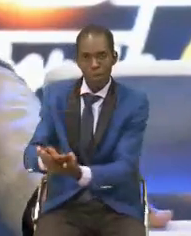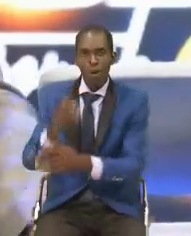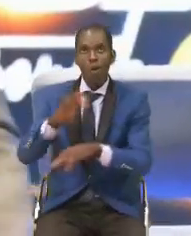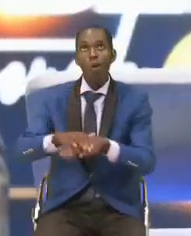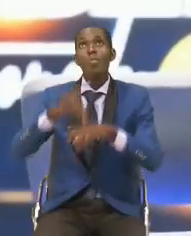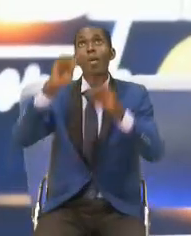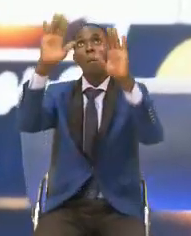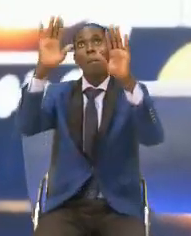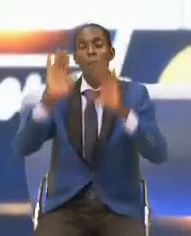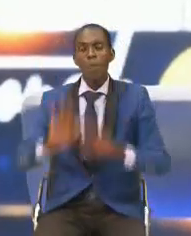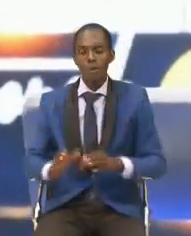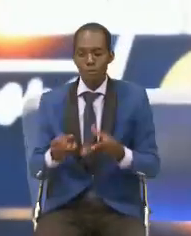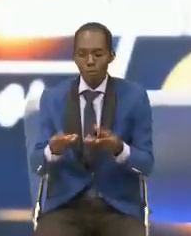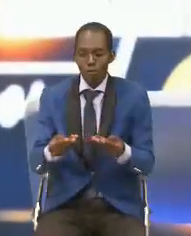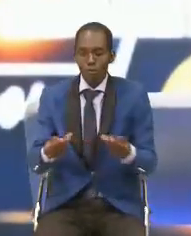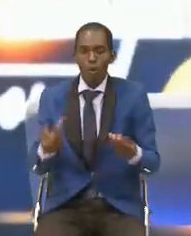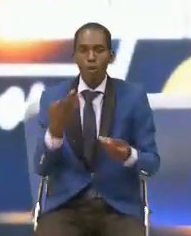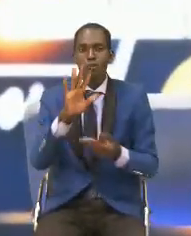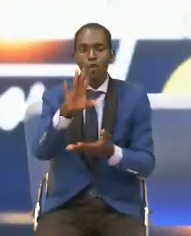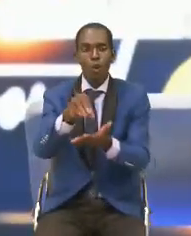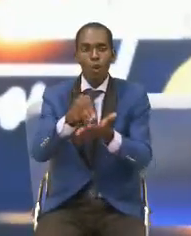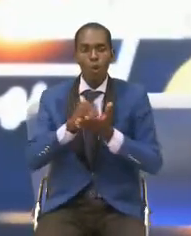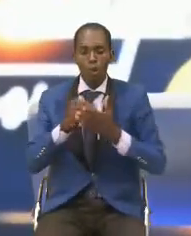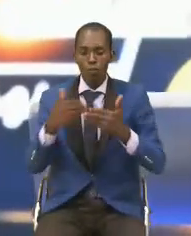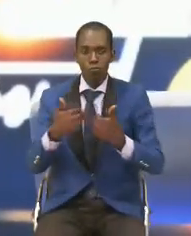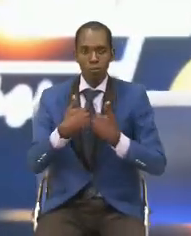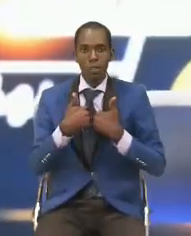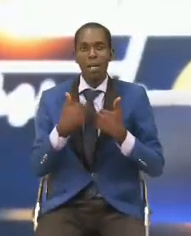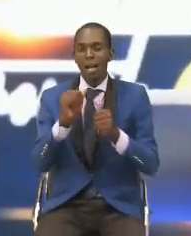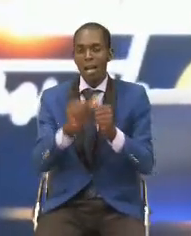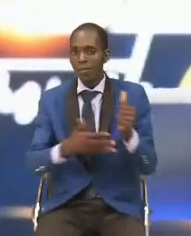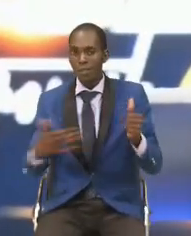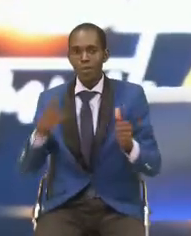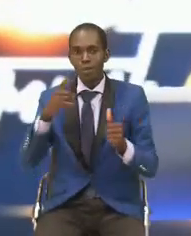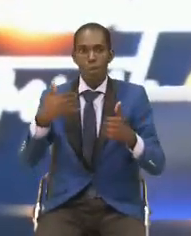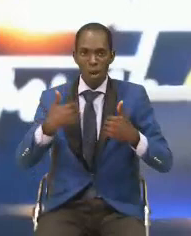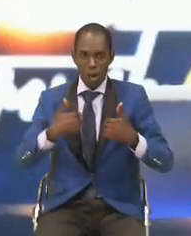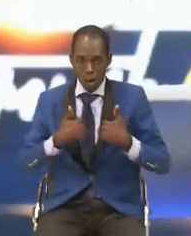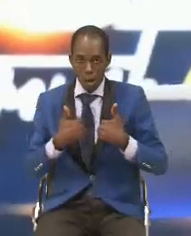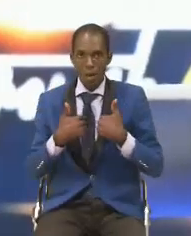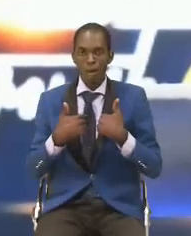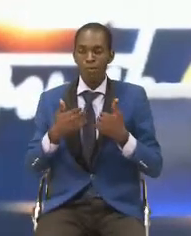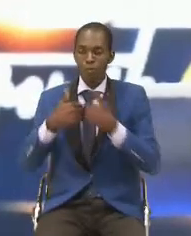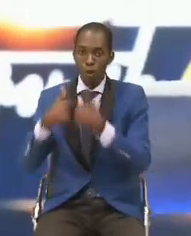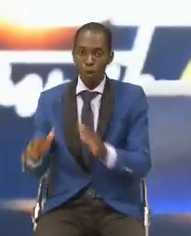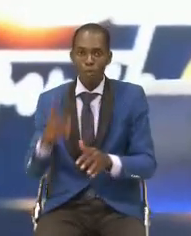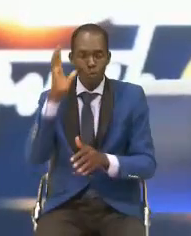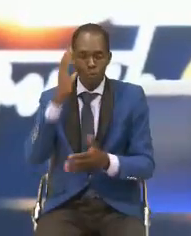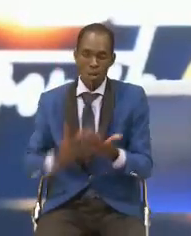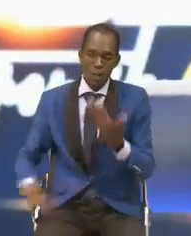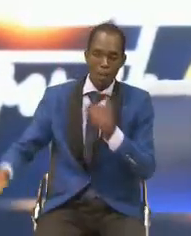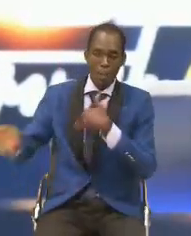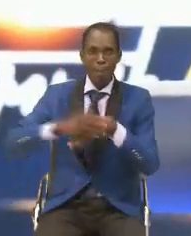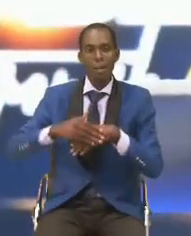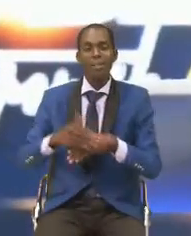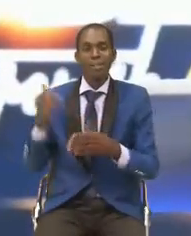your lunch on the miracle ground of your own possession and everything you have lost